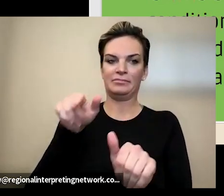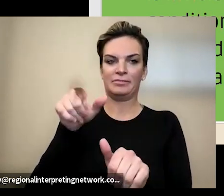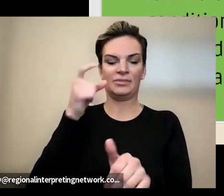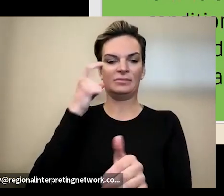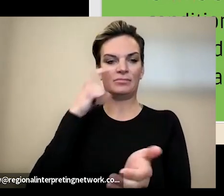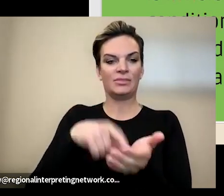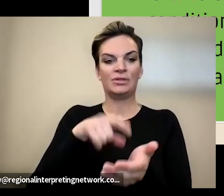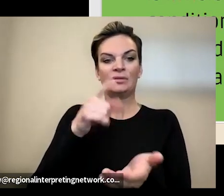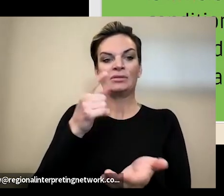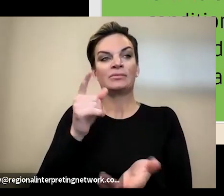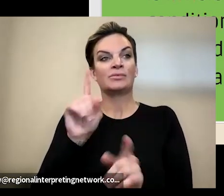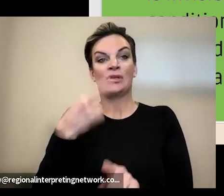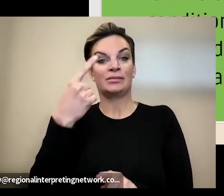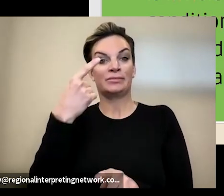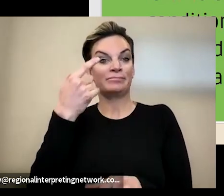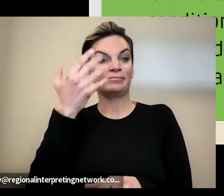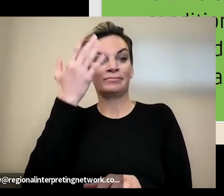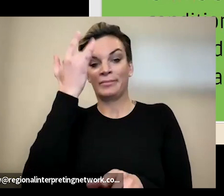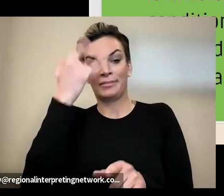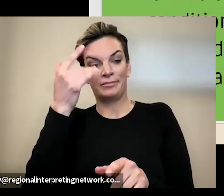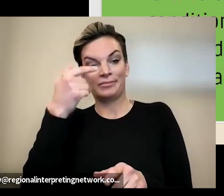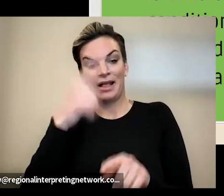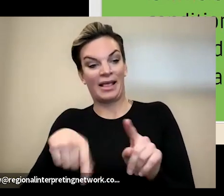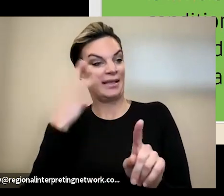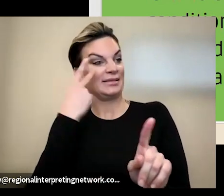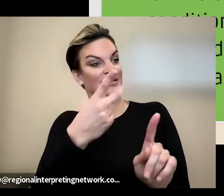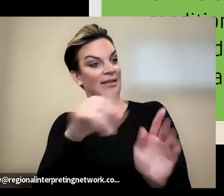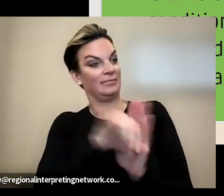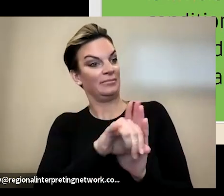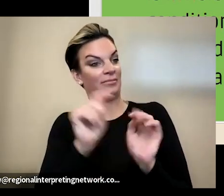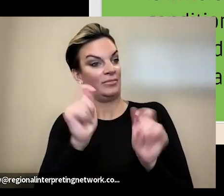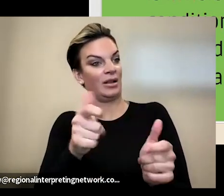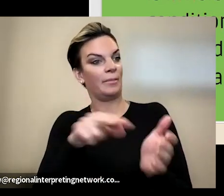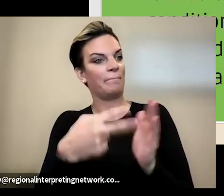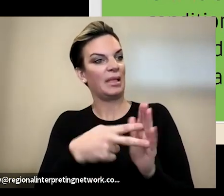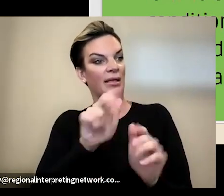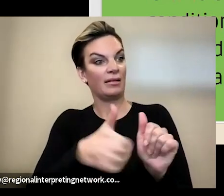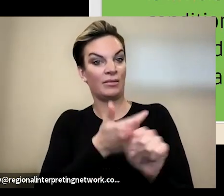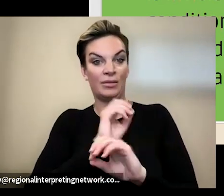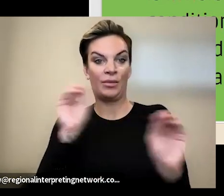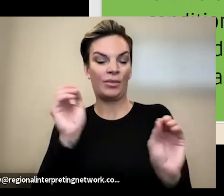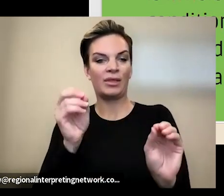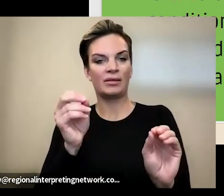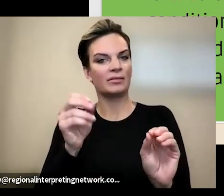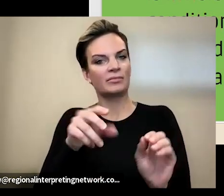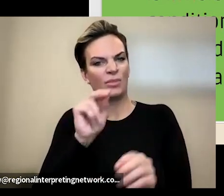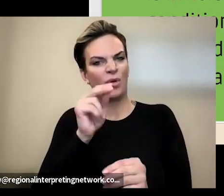just because you cannot see something readily does not invalidate its existence and also that we